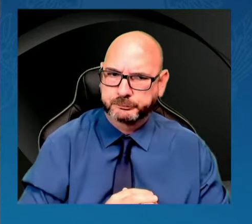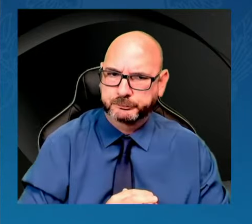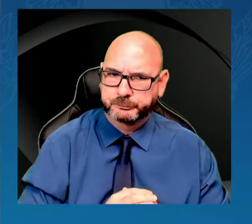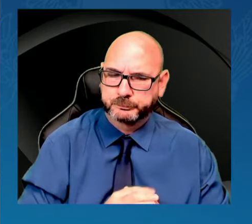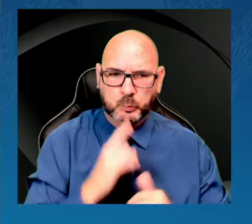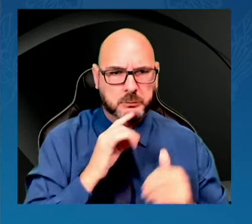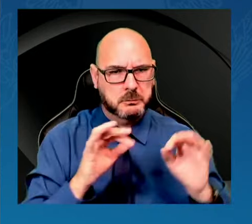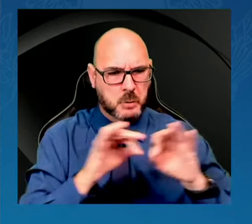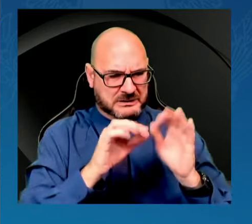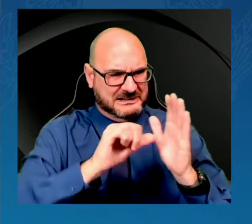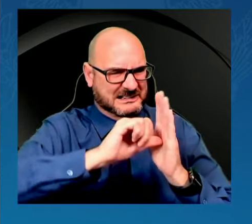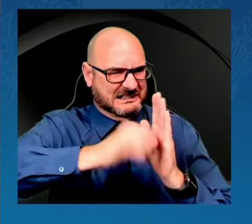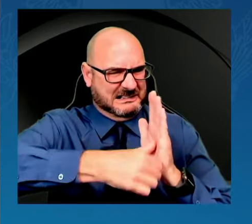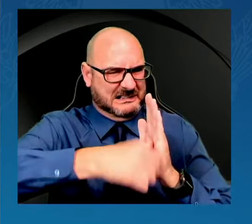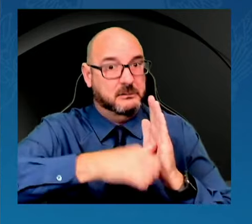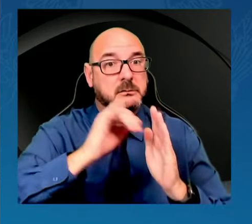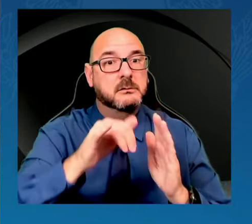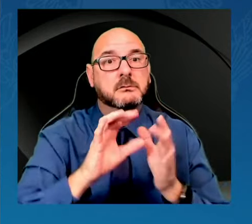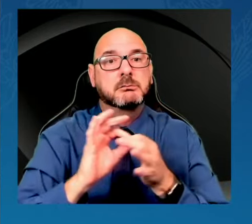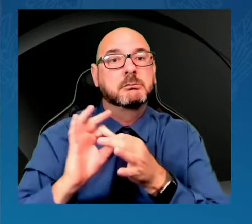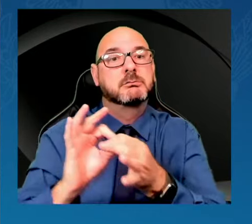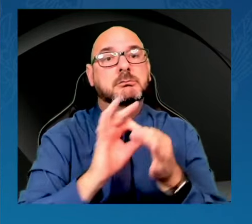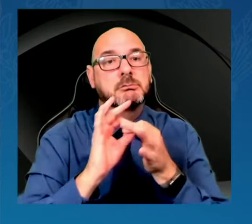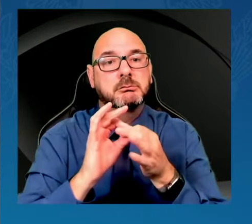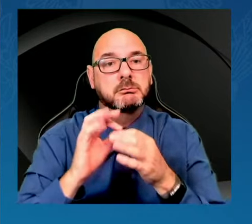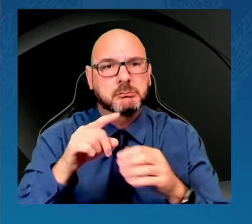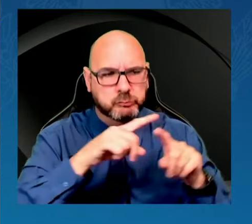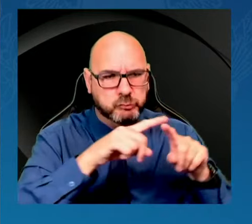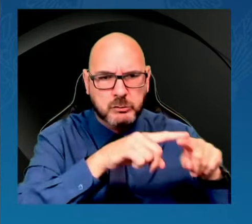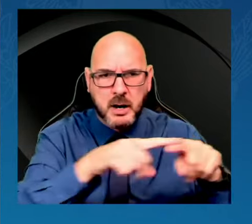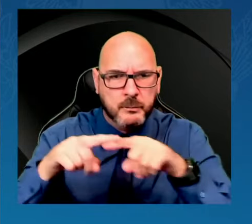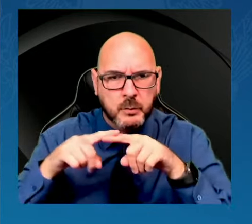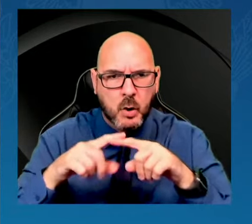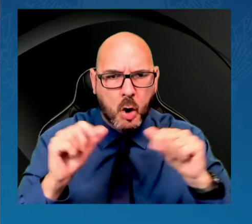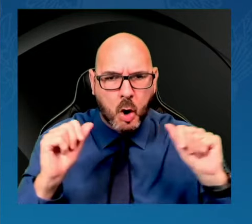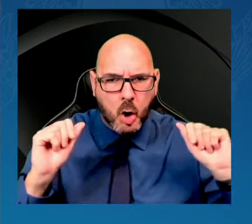between us all regardless of geographic borders.